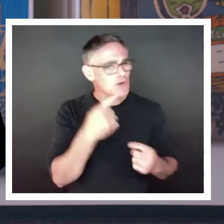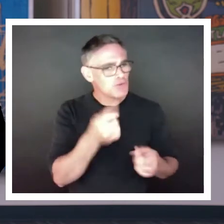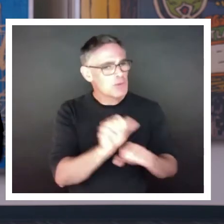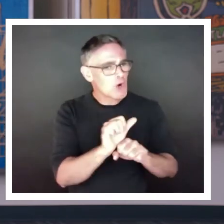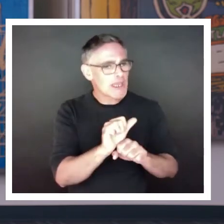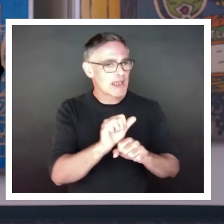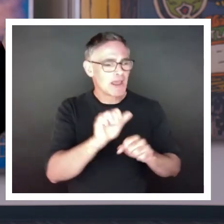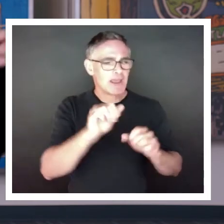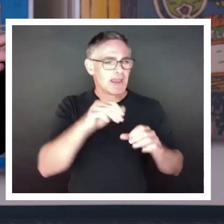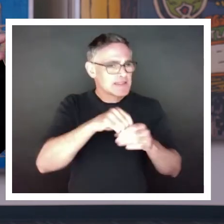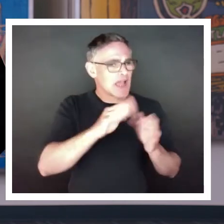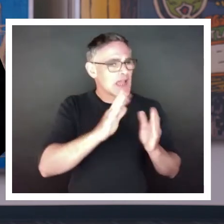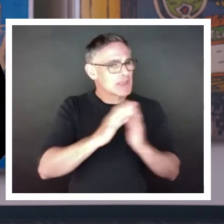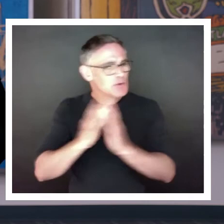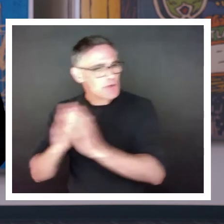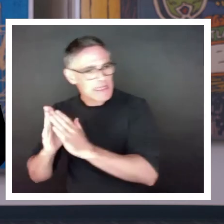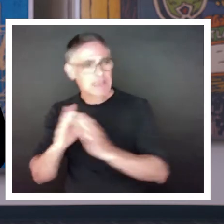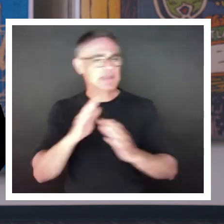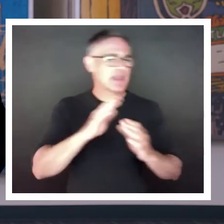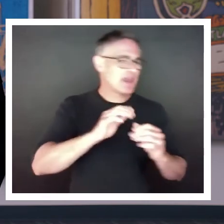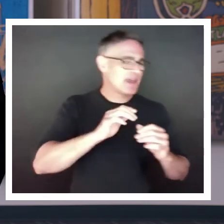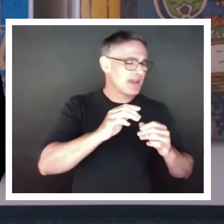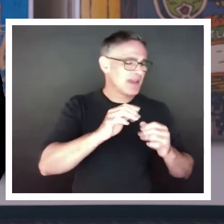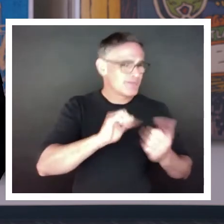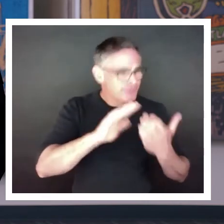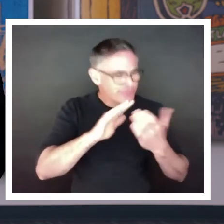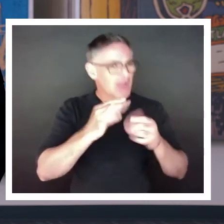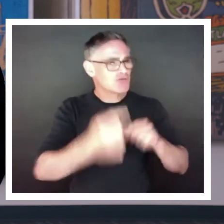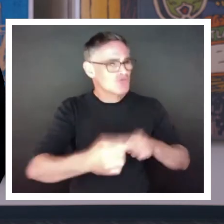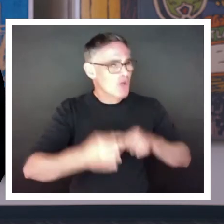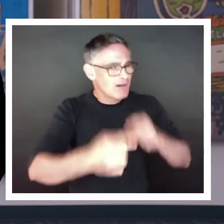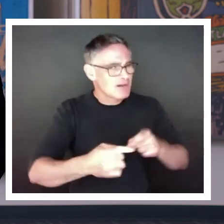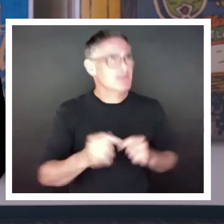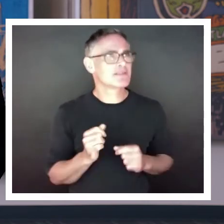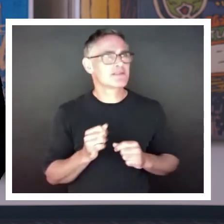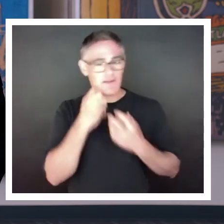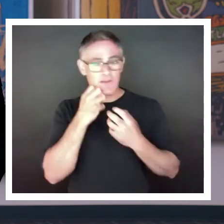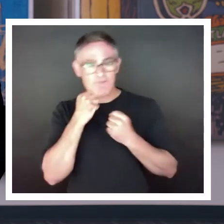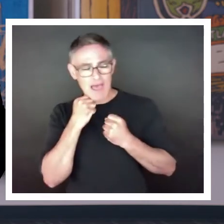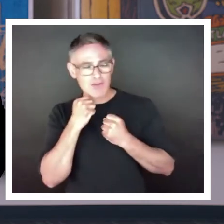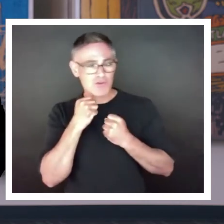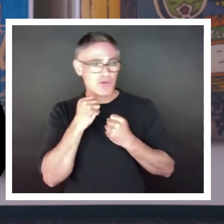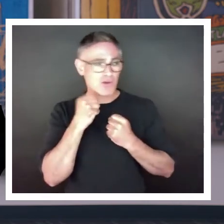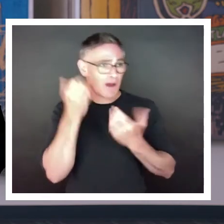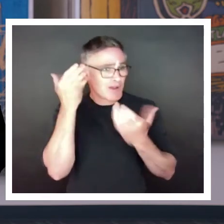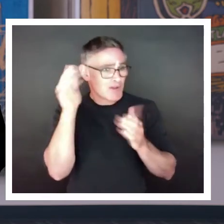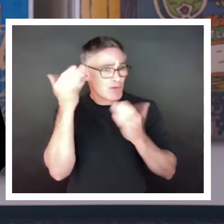encountering struggles, valuing the not knowing, slowing down the seconds in your life,